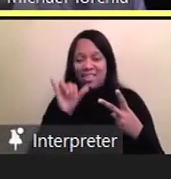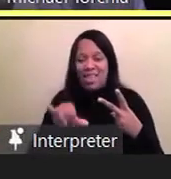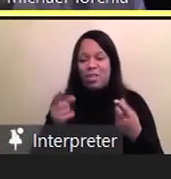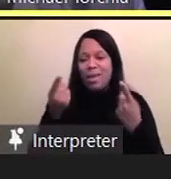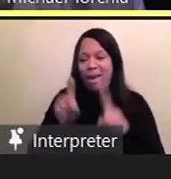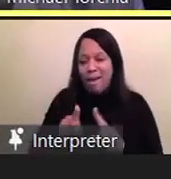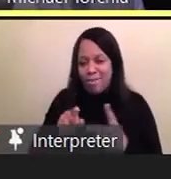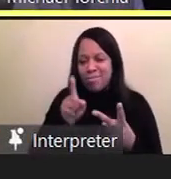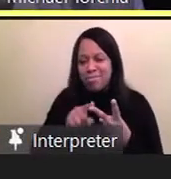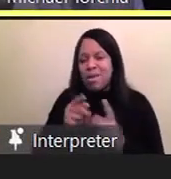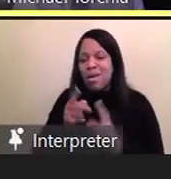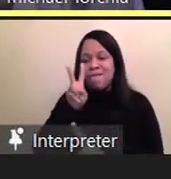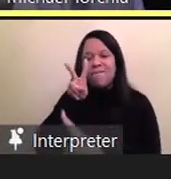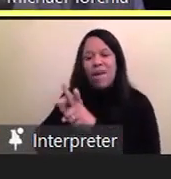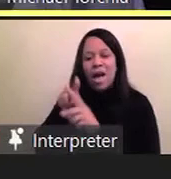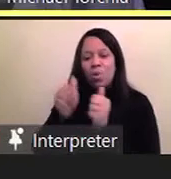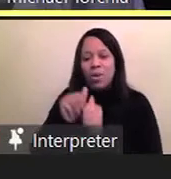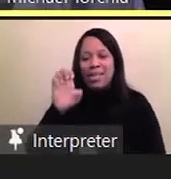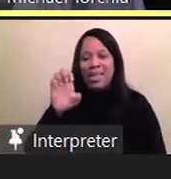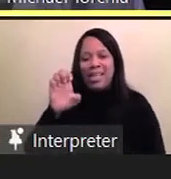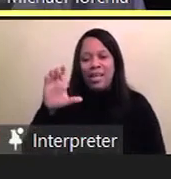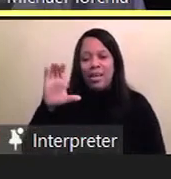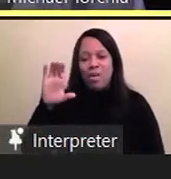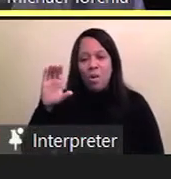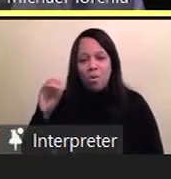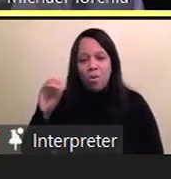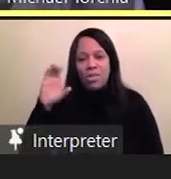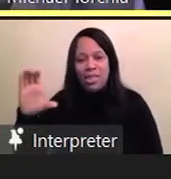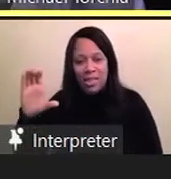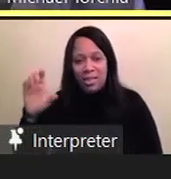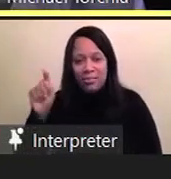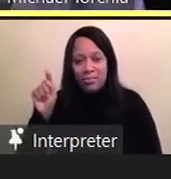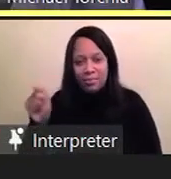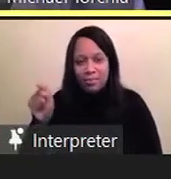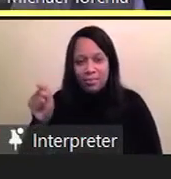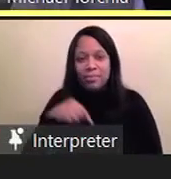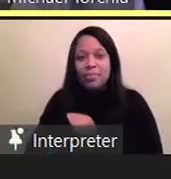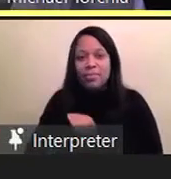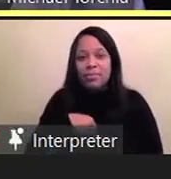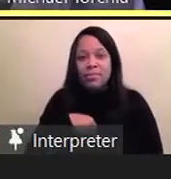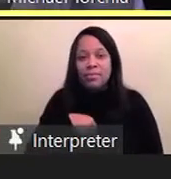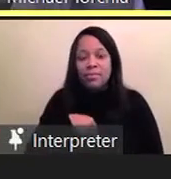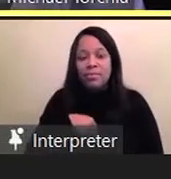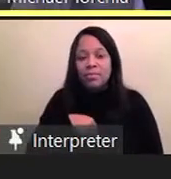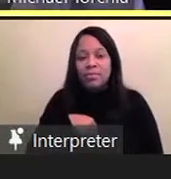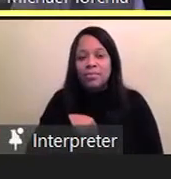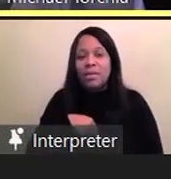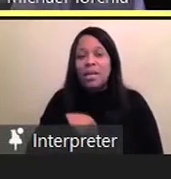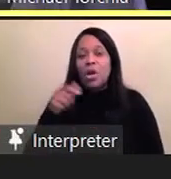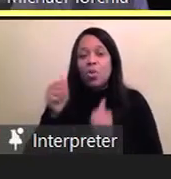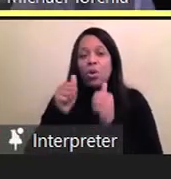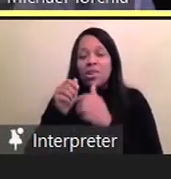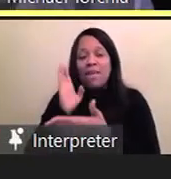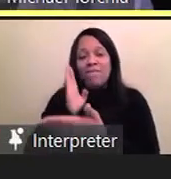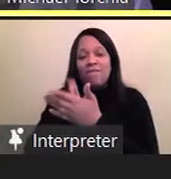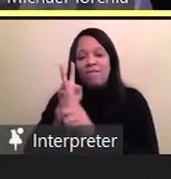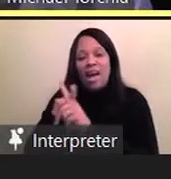against this company, S&B Industry. And the EEOC decided to take up the cause